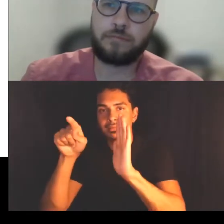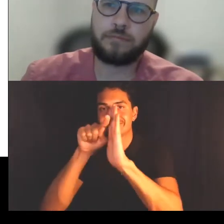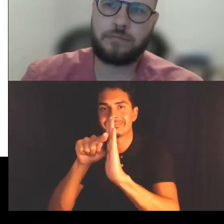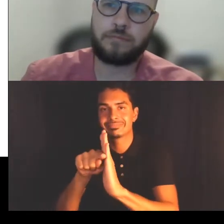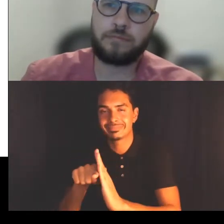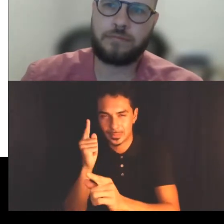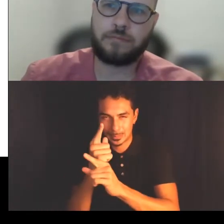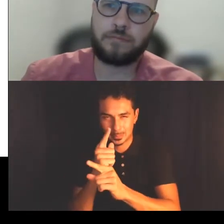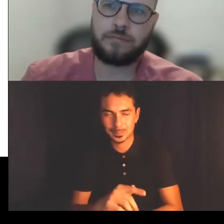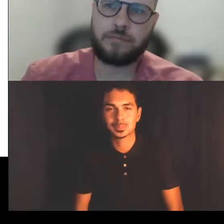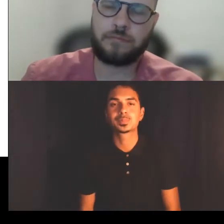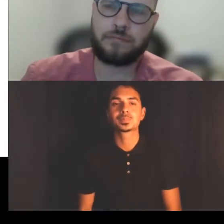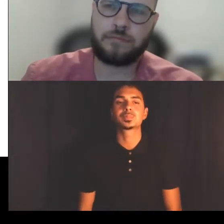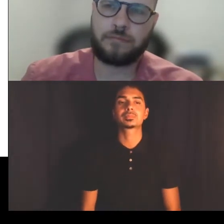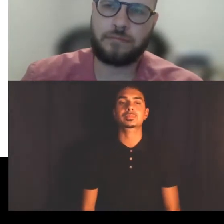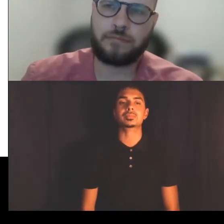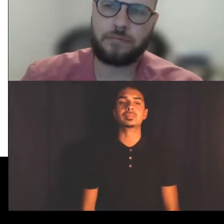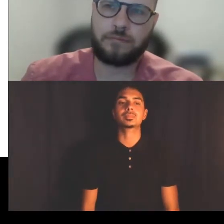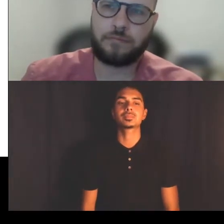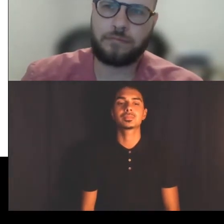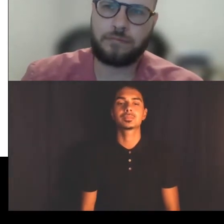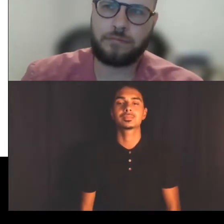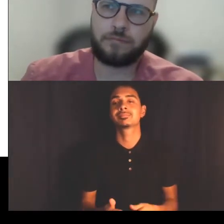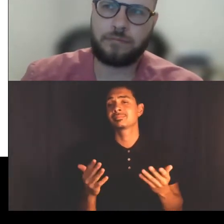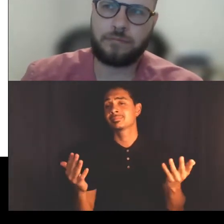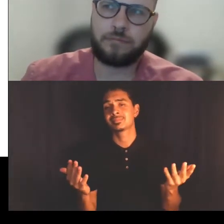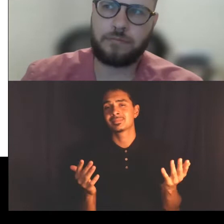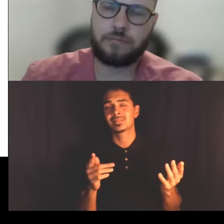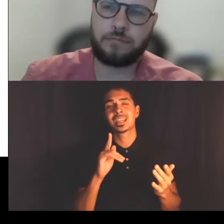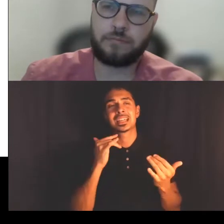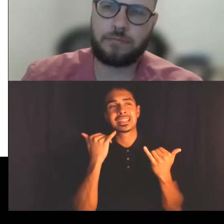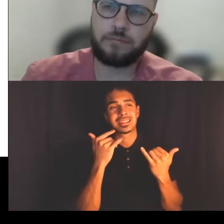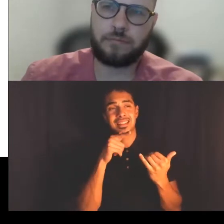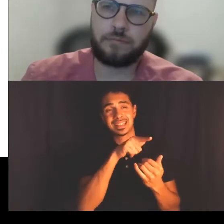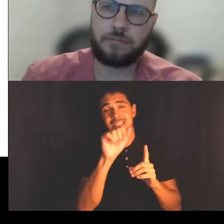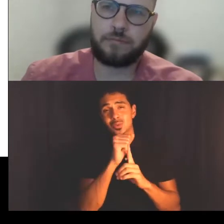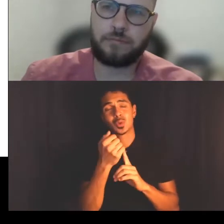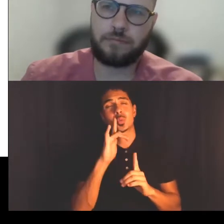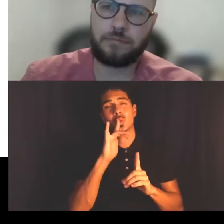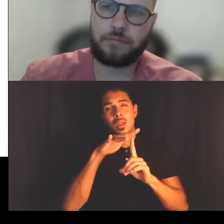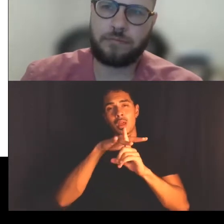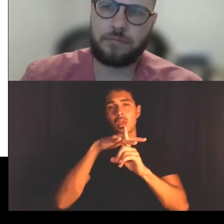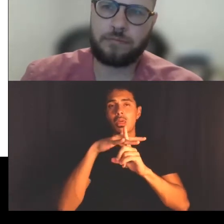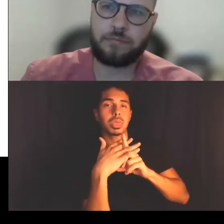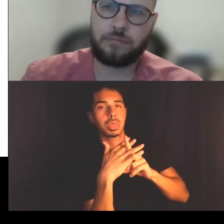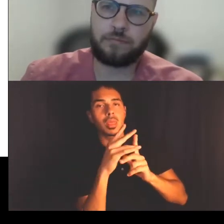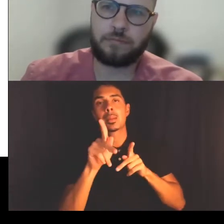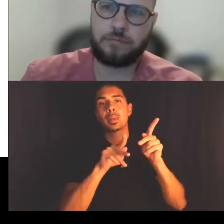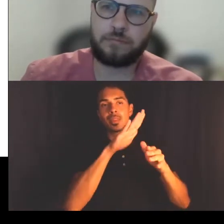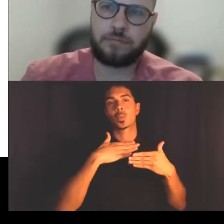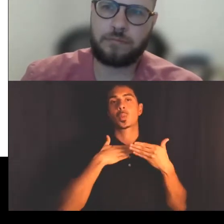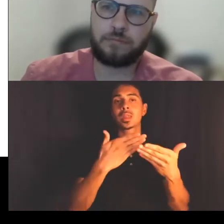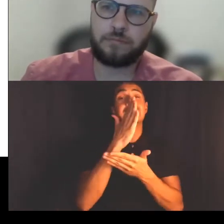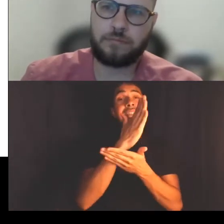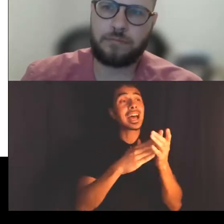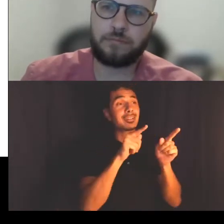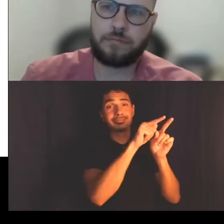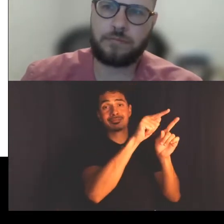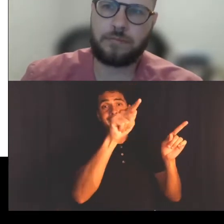Then like I said, it's just impacting people's willingness. You know, there's probably some people out there that are like, what's the point?